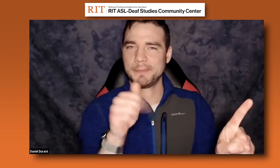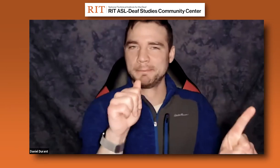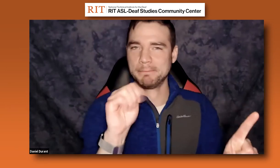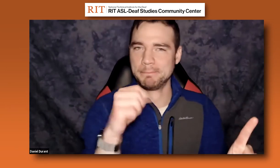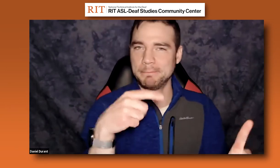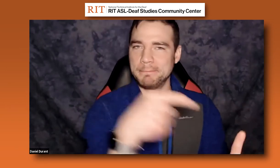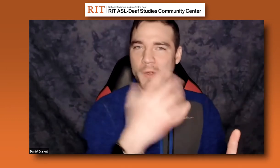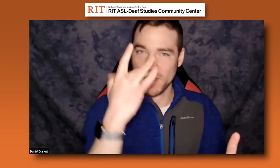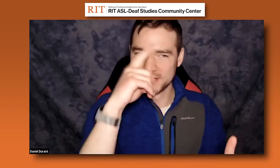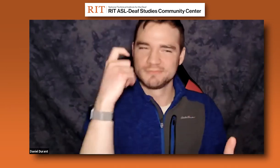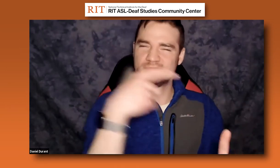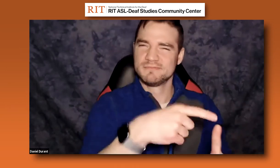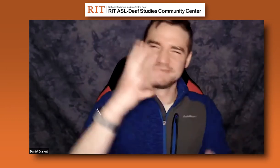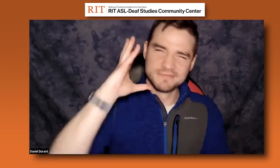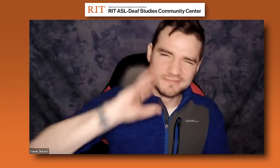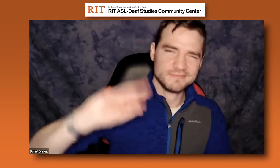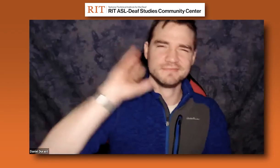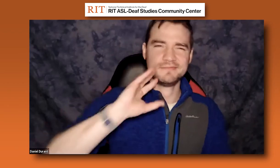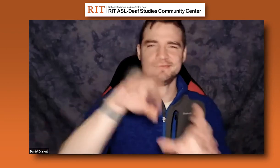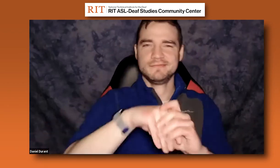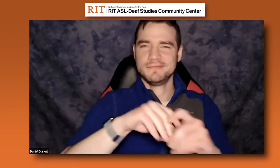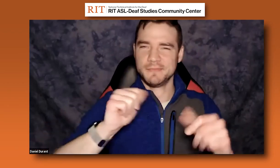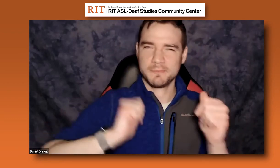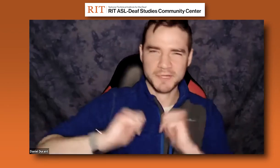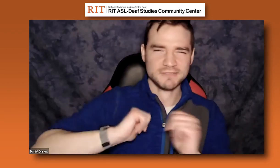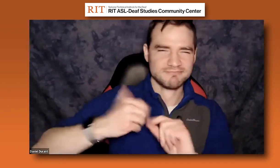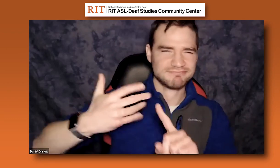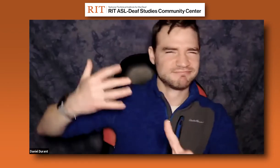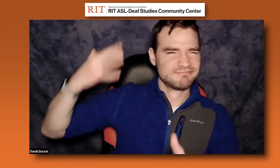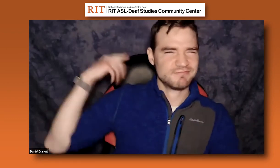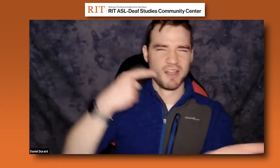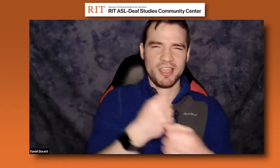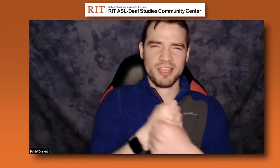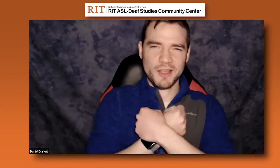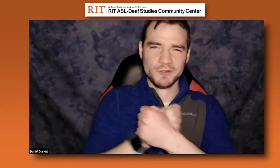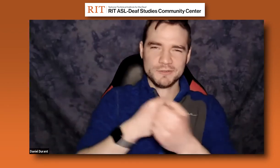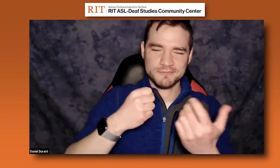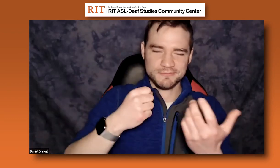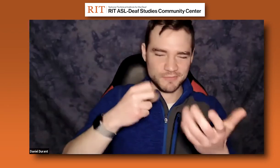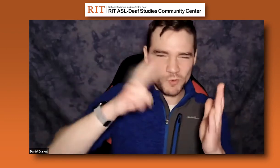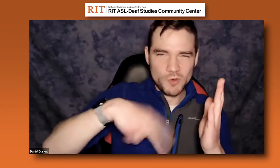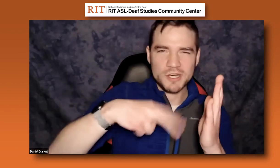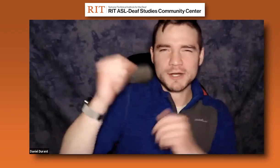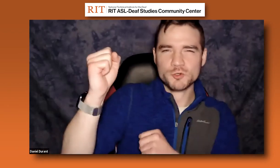I really had a lot of faith in Pam's advice. She had a lot of experience.